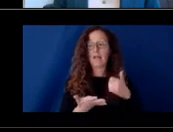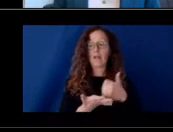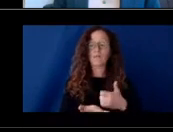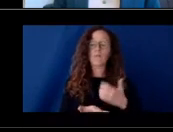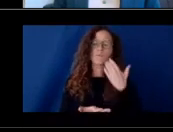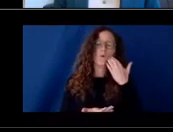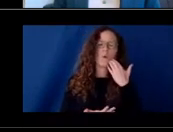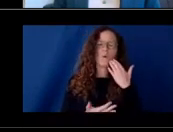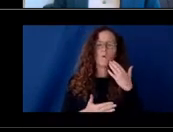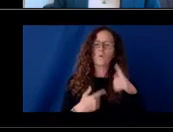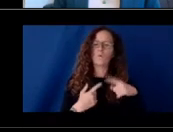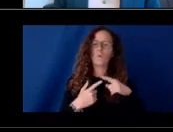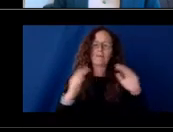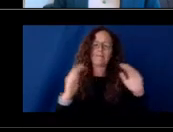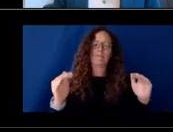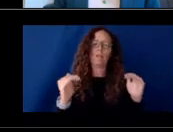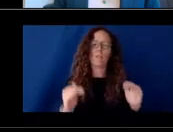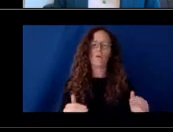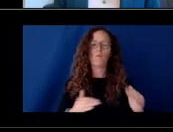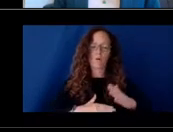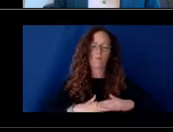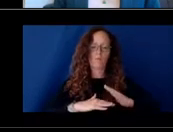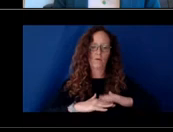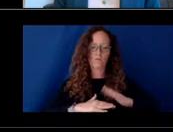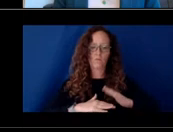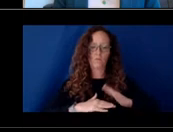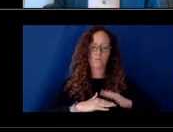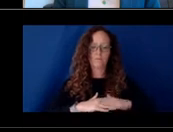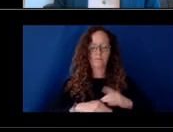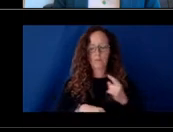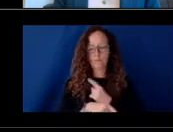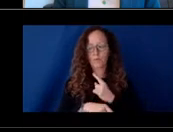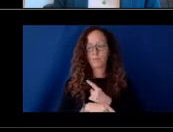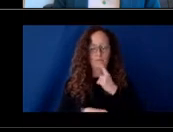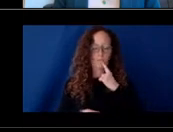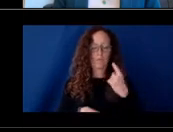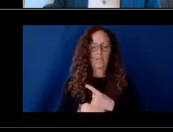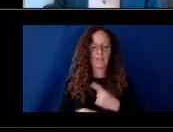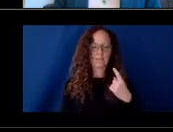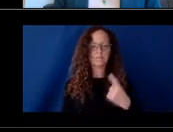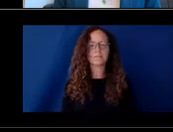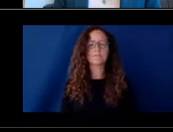threshold would be, would be appropriate for those folks as well. So, HeatRisk,